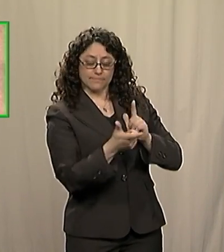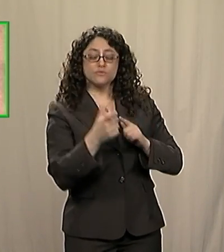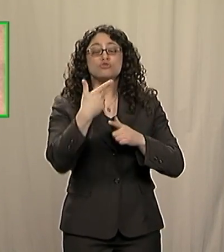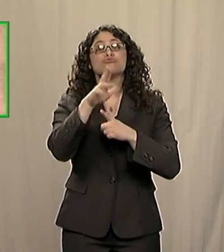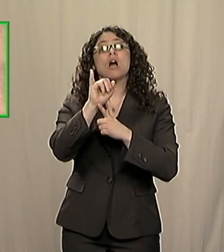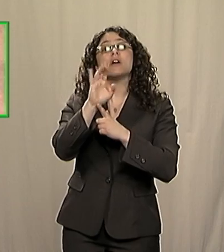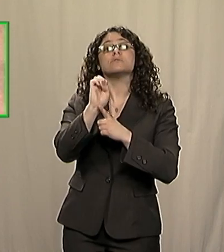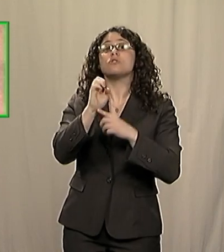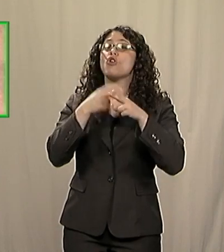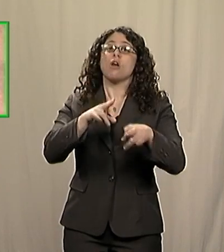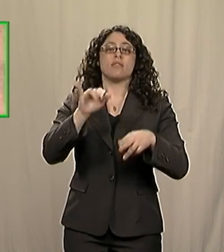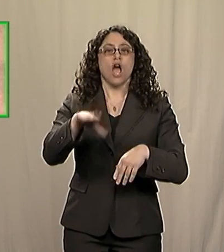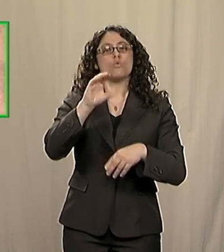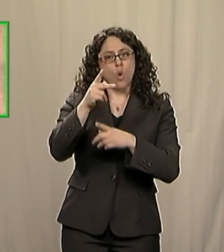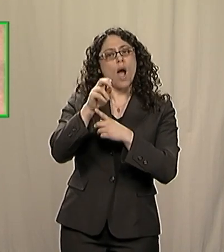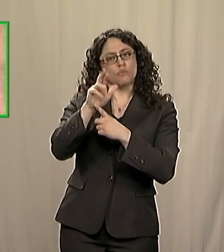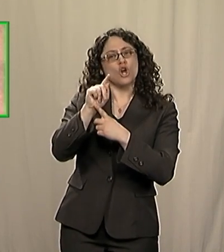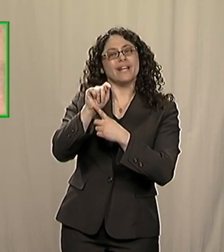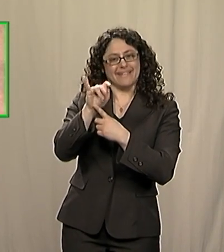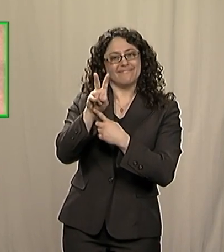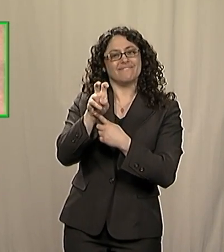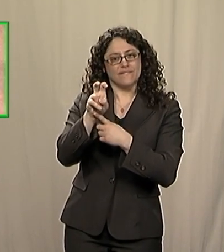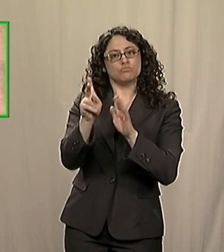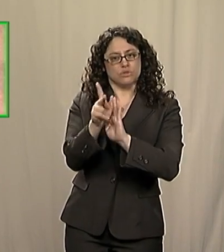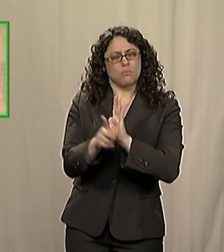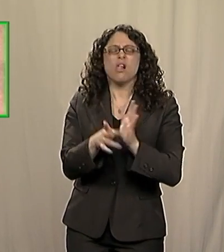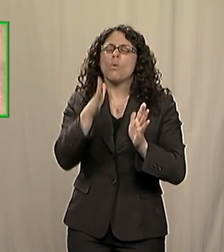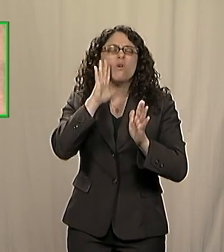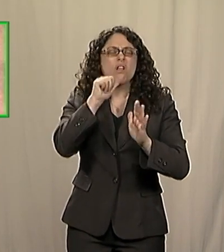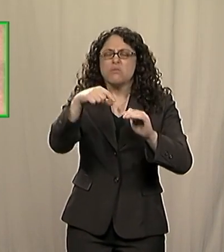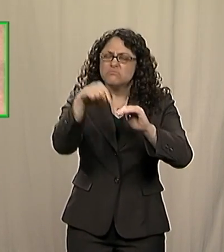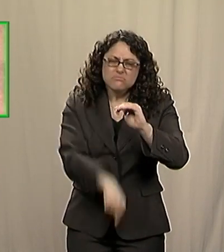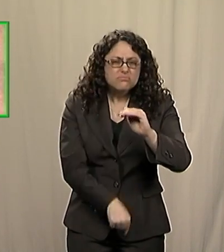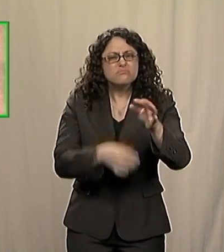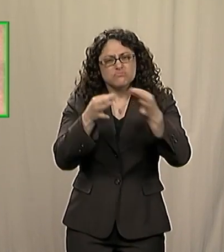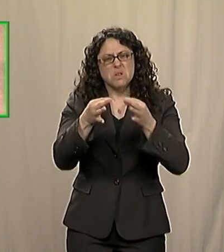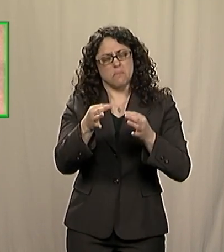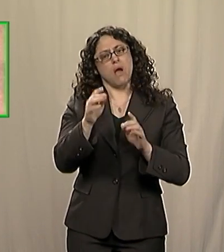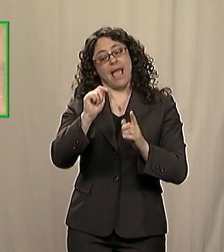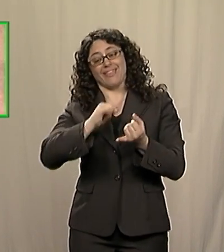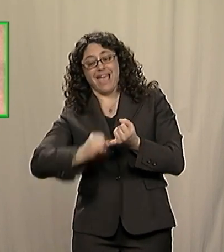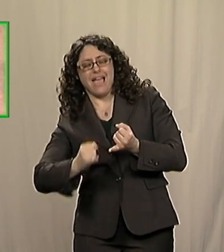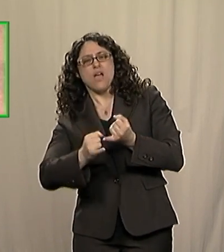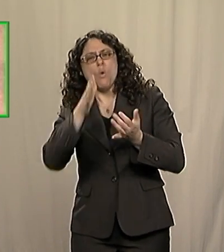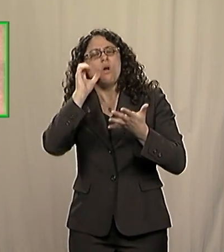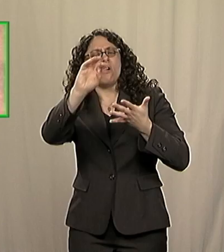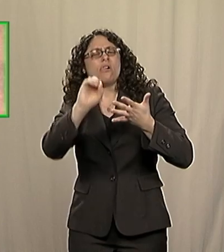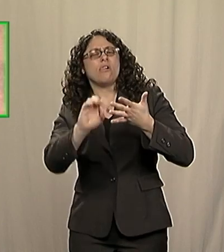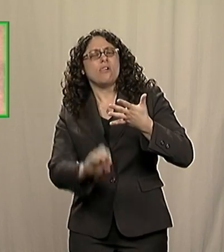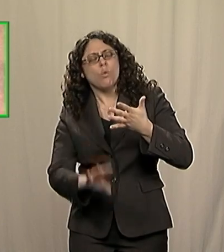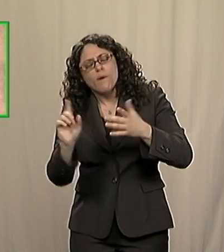Grice refers to this as a "cooperative principle." We won't be going into detail, and the references will be available at the end.